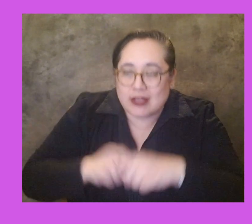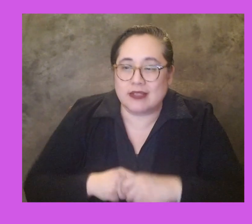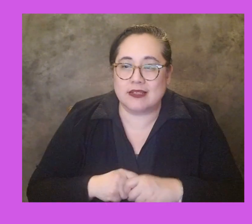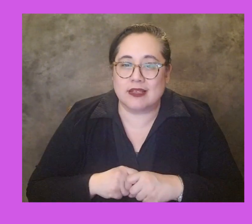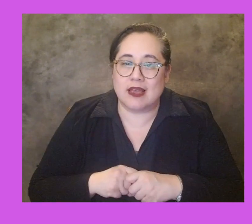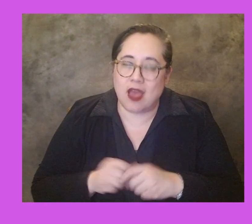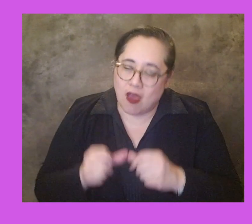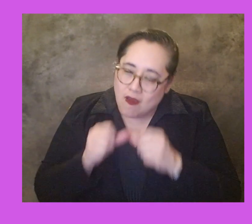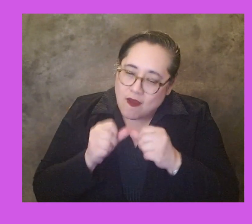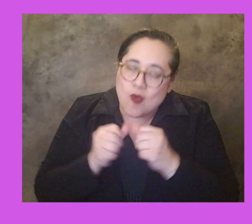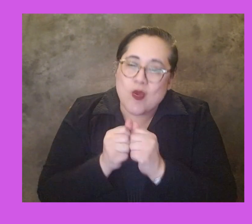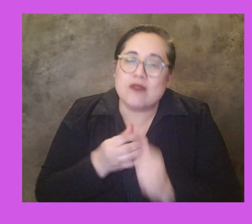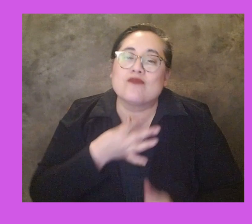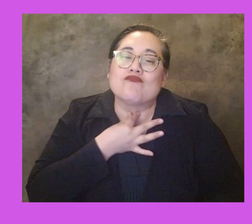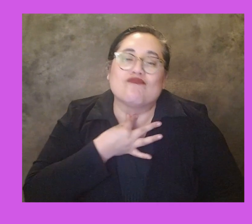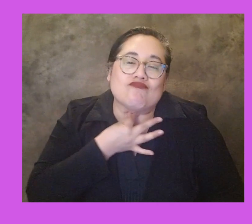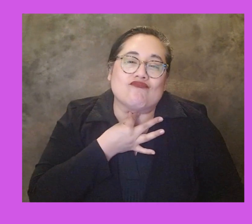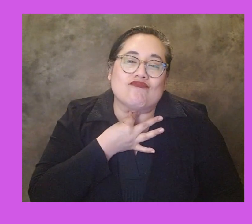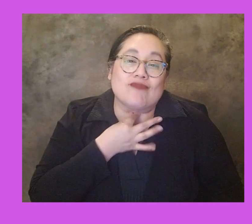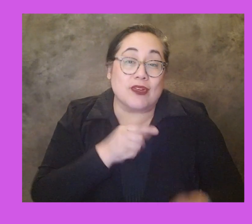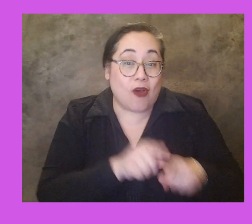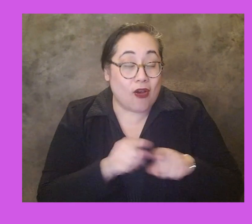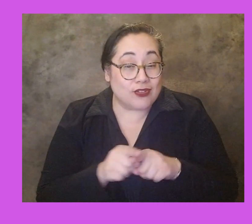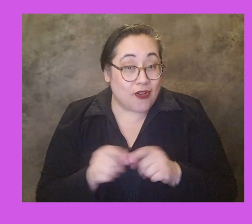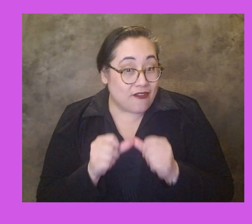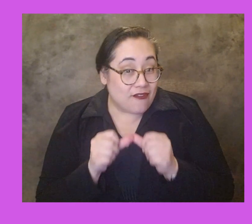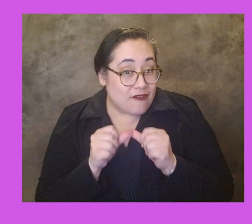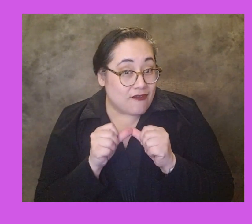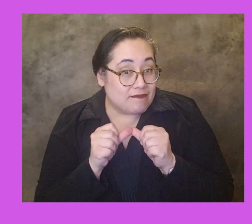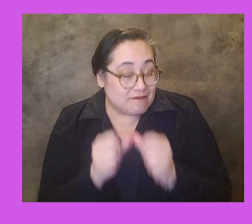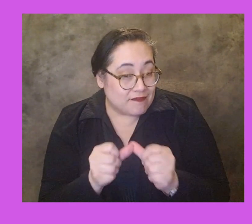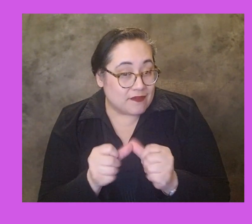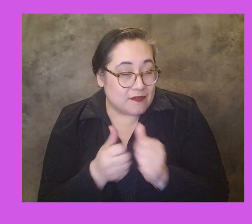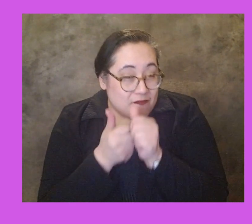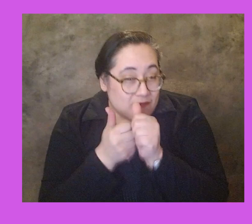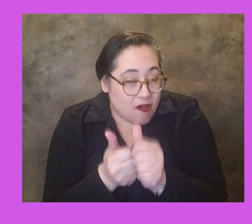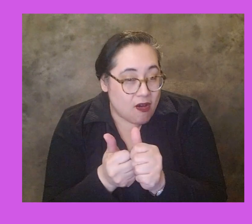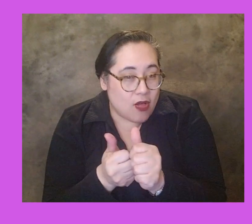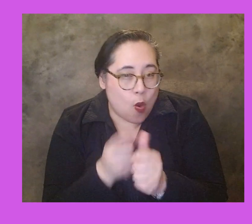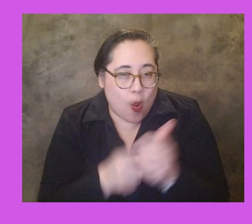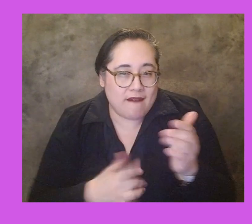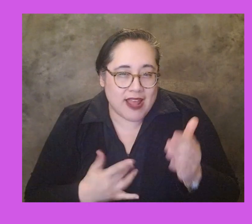The only thing you have to know is where to start. Start where you are by asking questions,